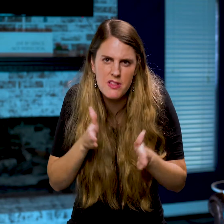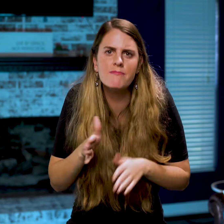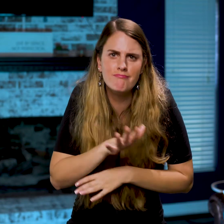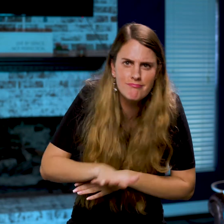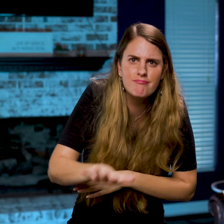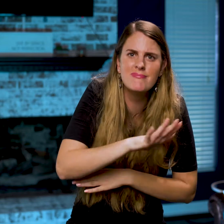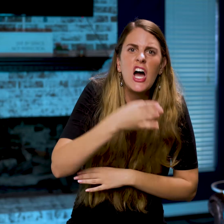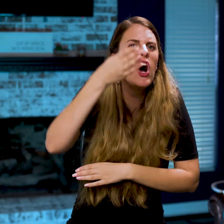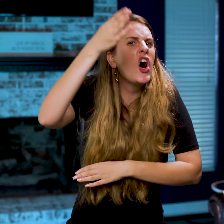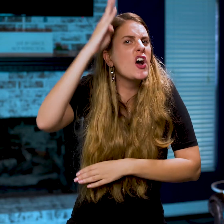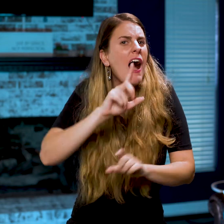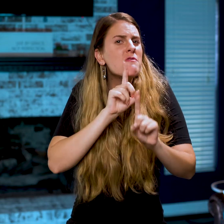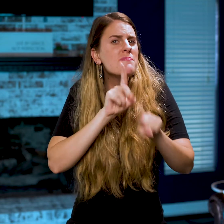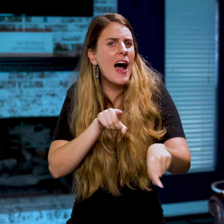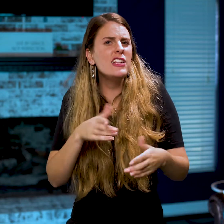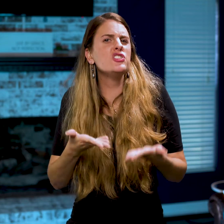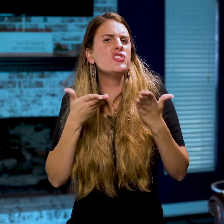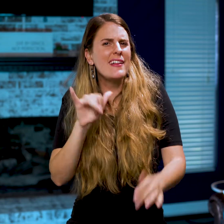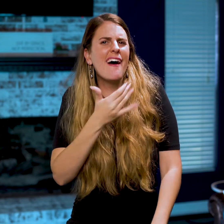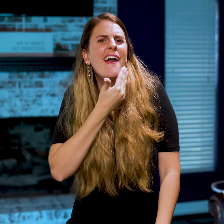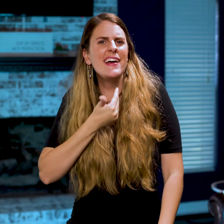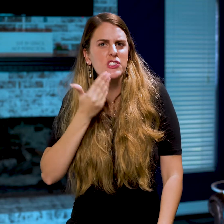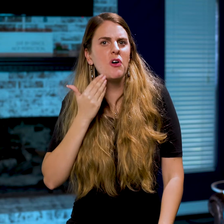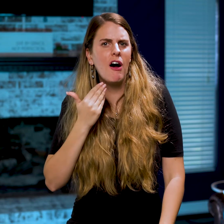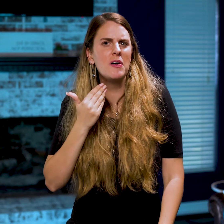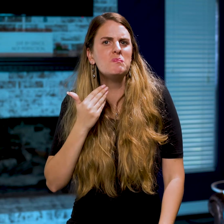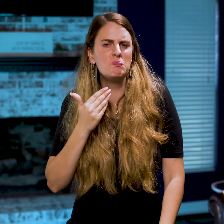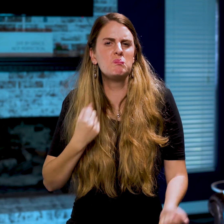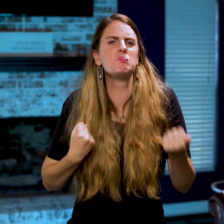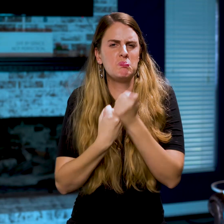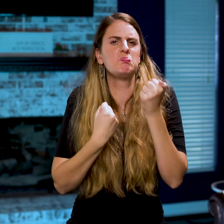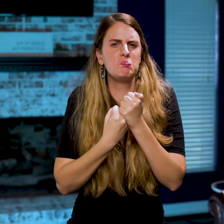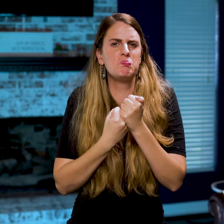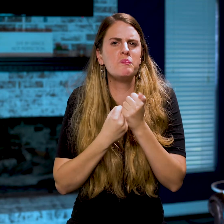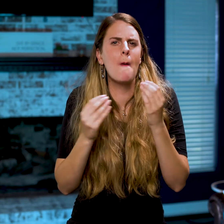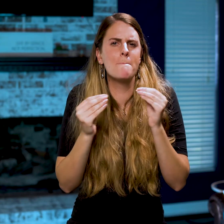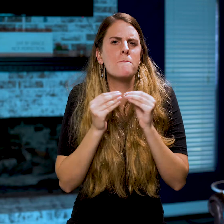God’s reply suggests that Israel is on His side more than